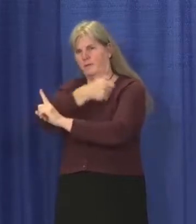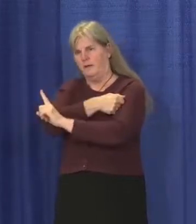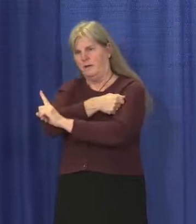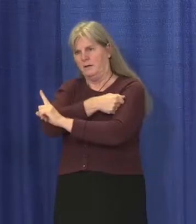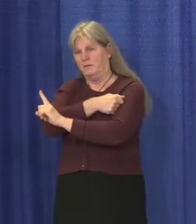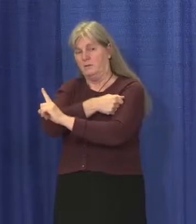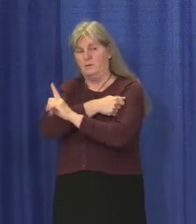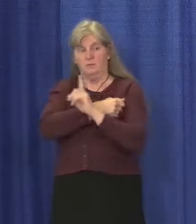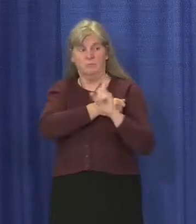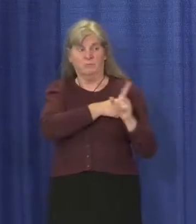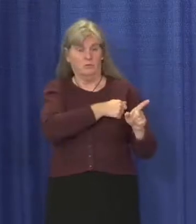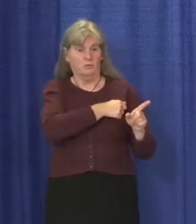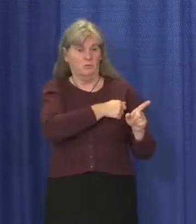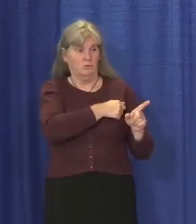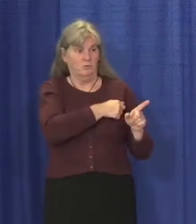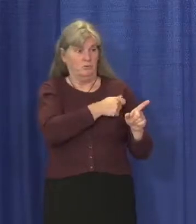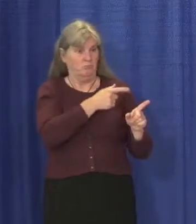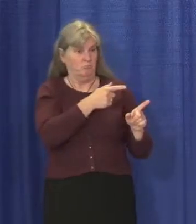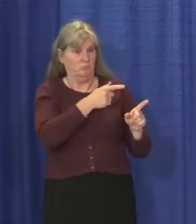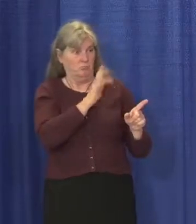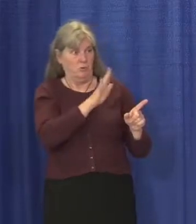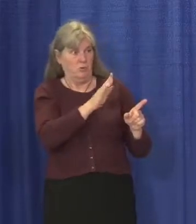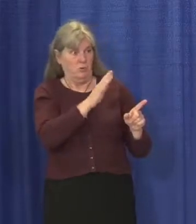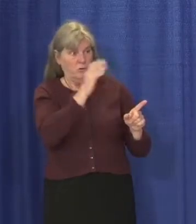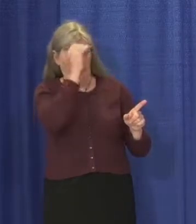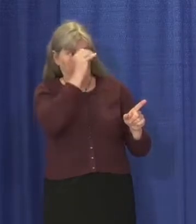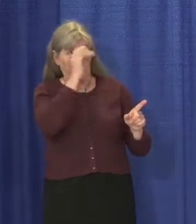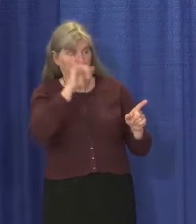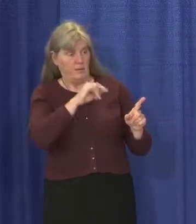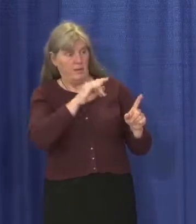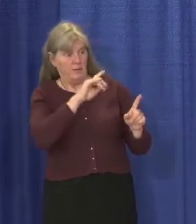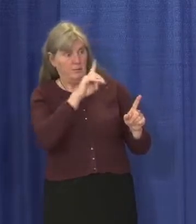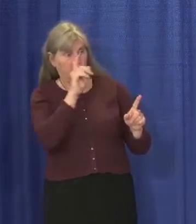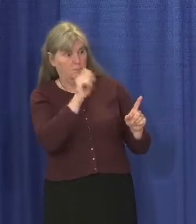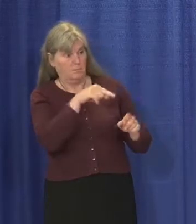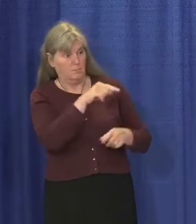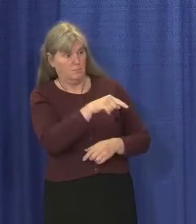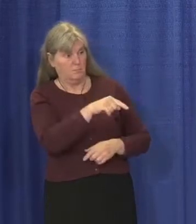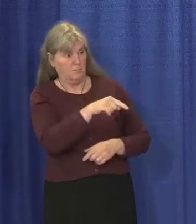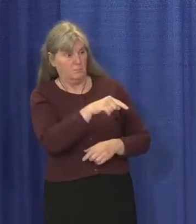are considering.